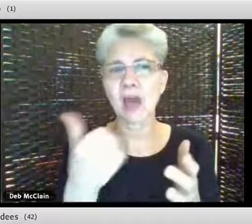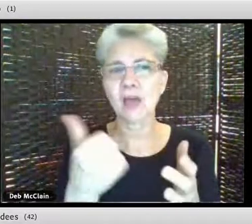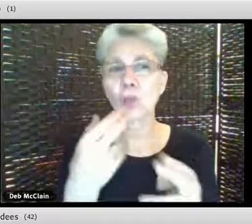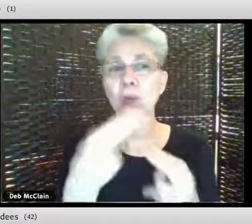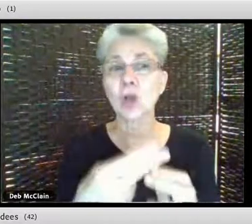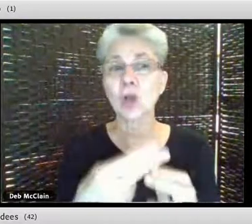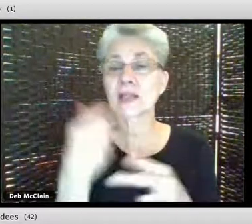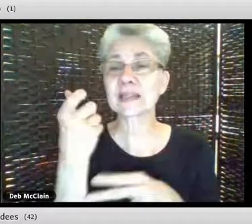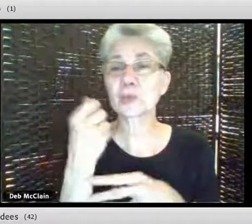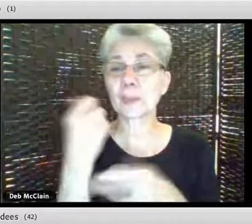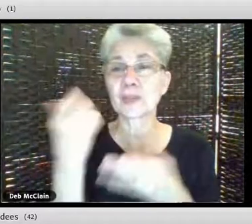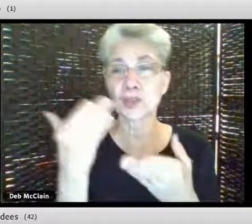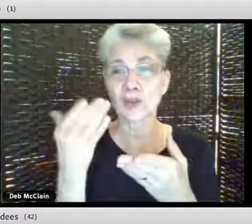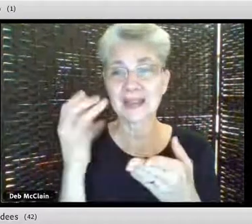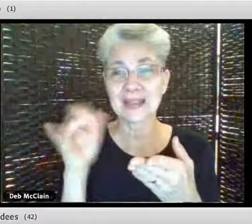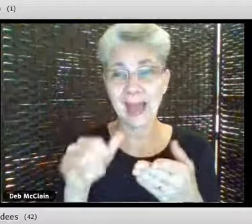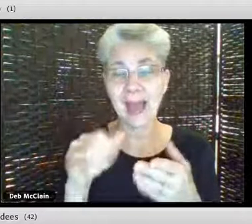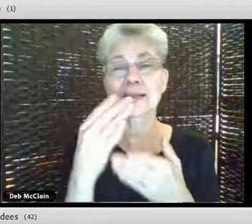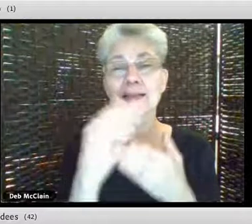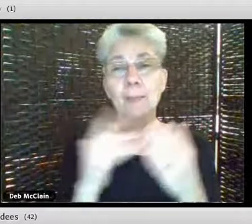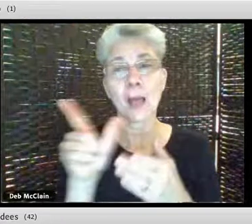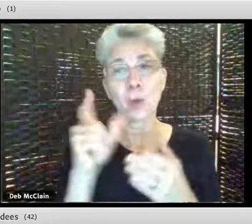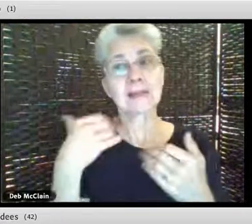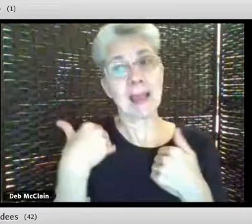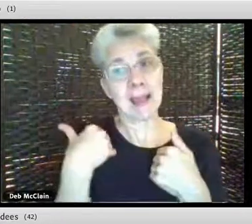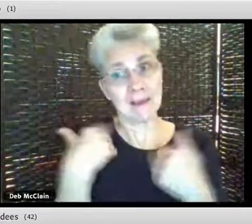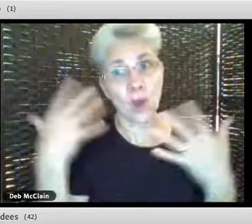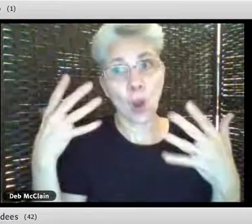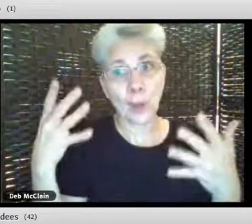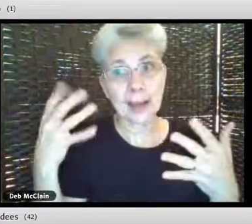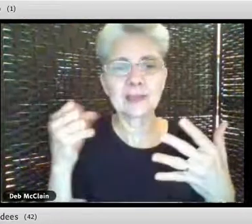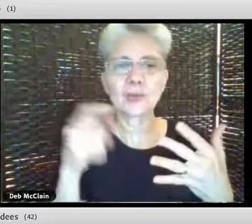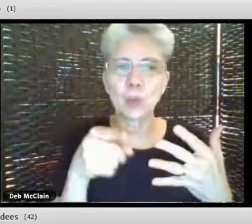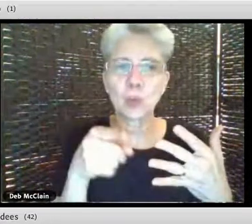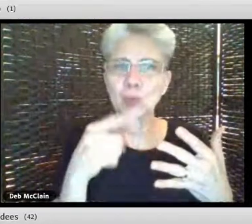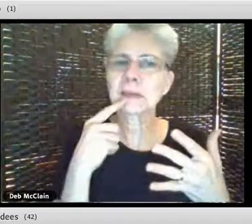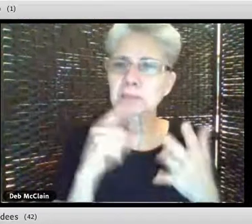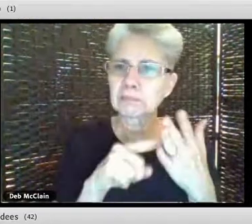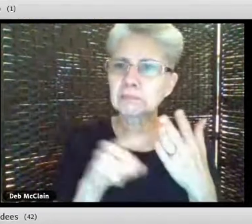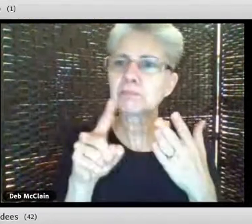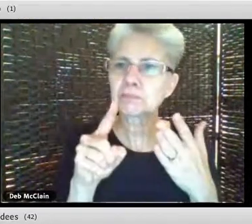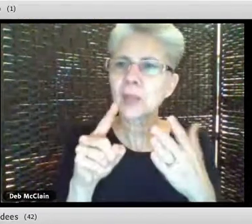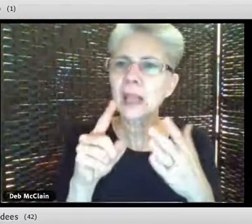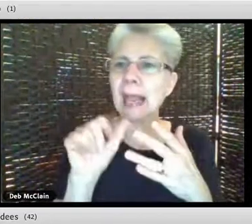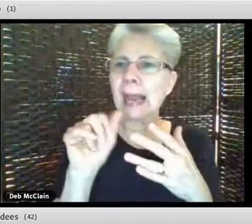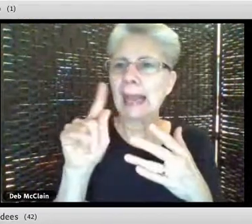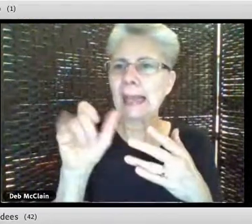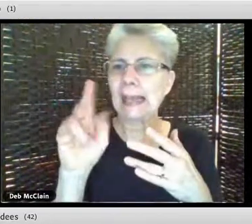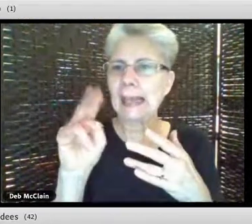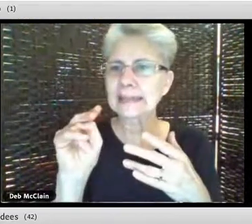but you don't have to have a Google Suites account. You can just look at all of their help sheets without that. The other one is a subscription service,